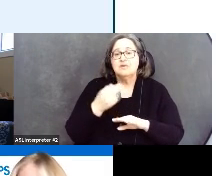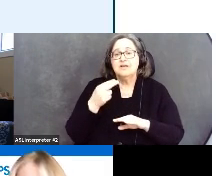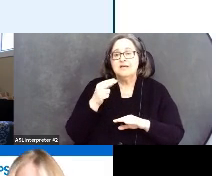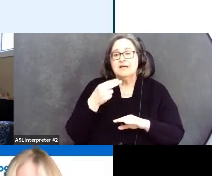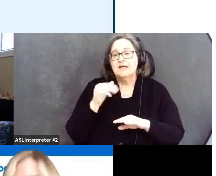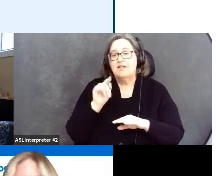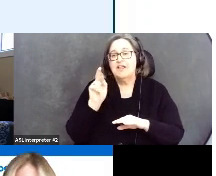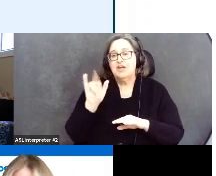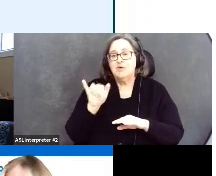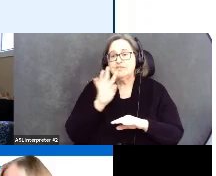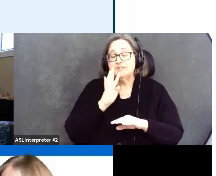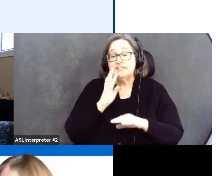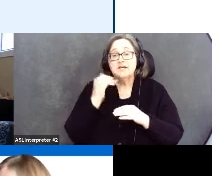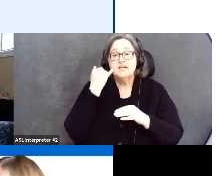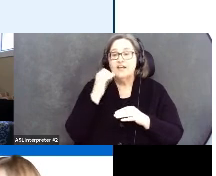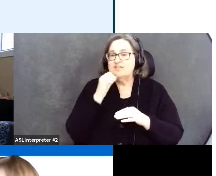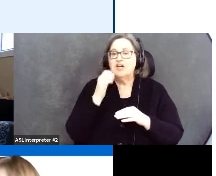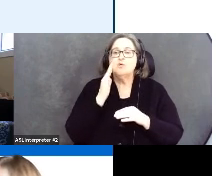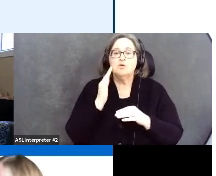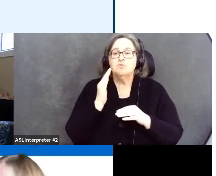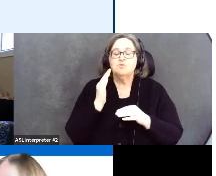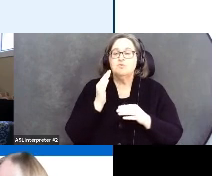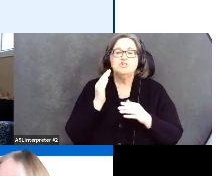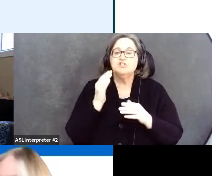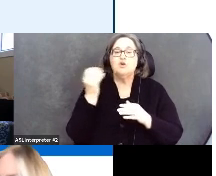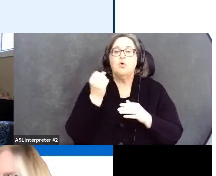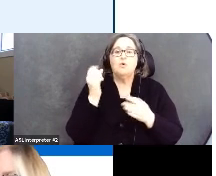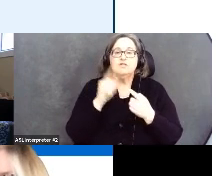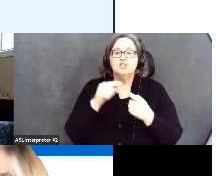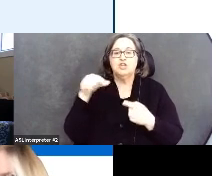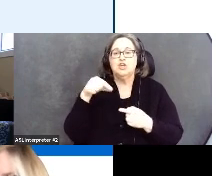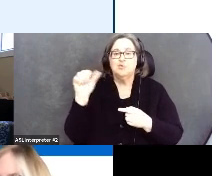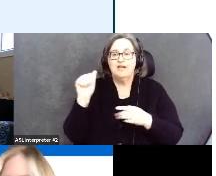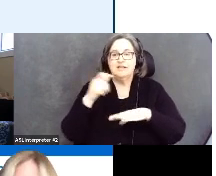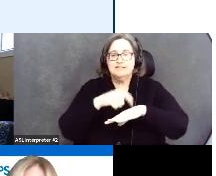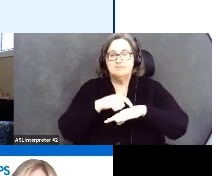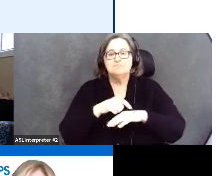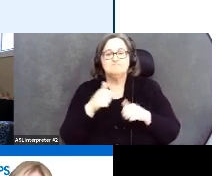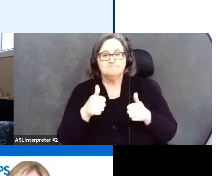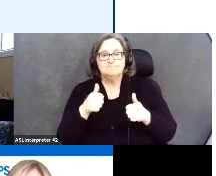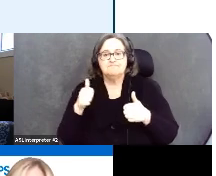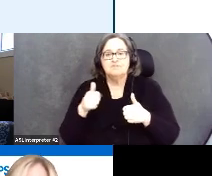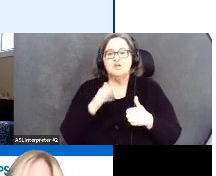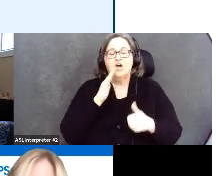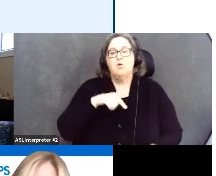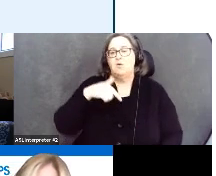If we don't, we'll hold it to the question-and-answer time. Thank you. That sounds easy. >> I am going to pass this over to my